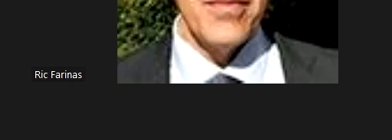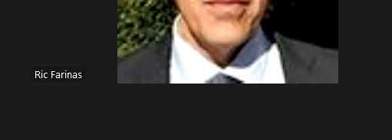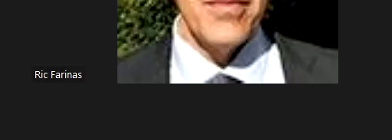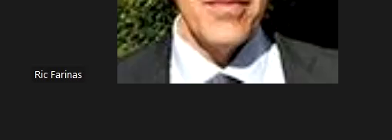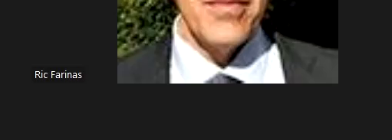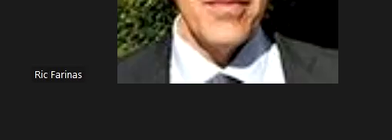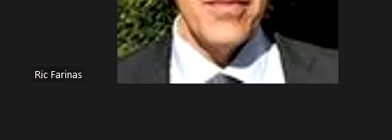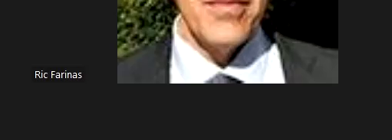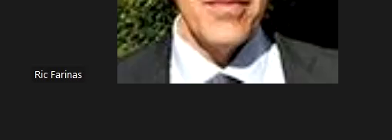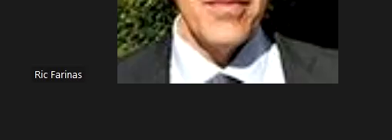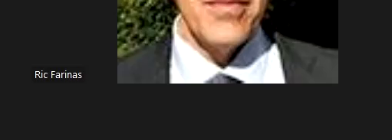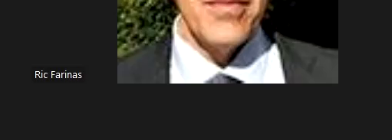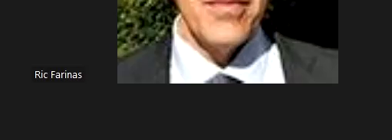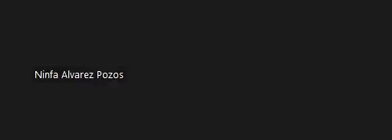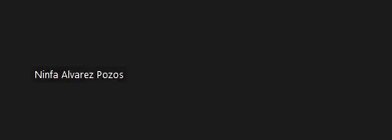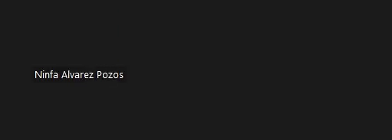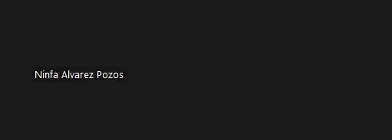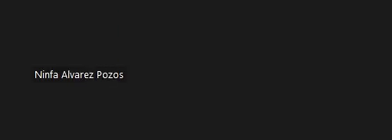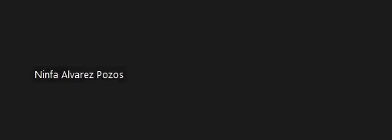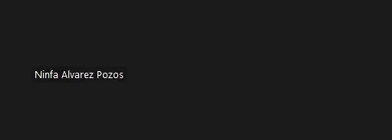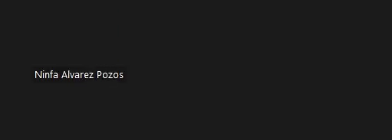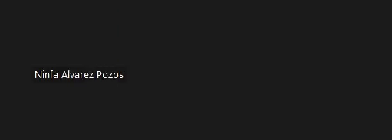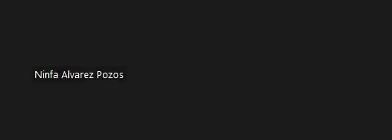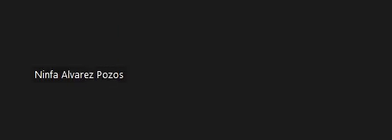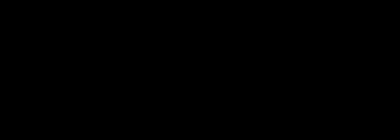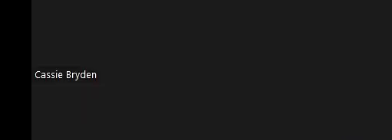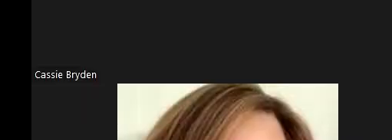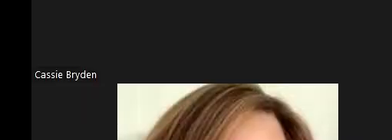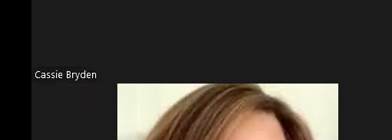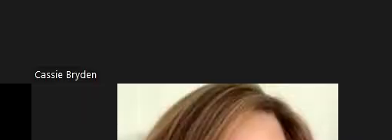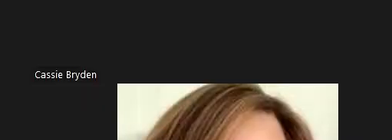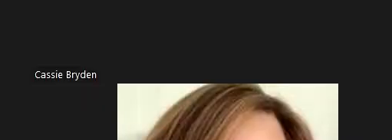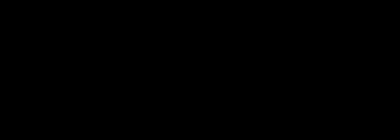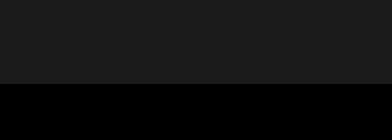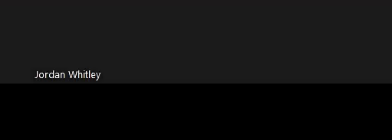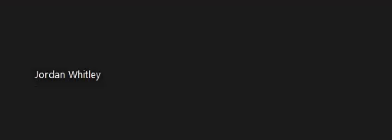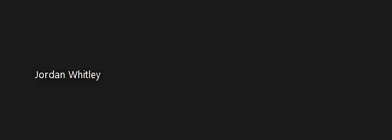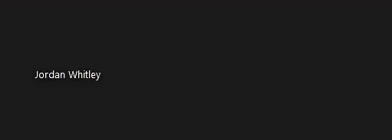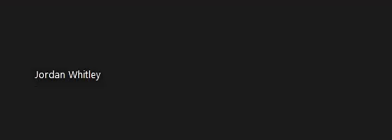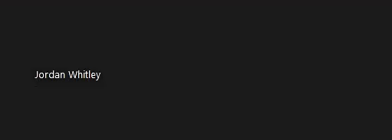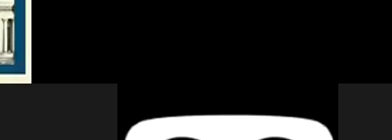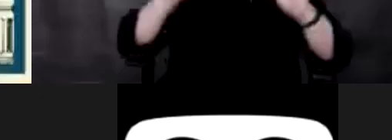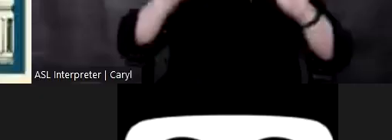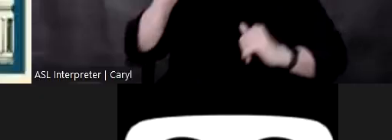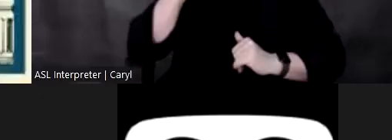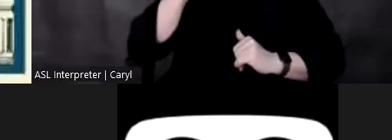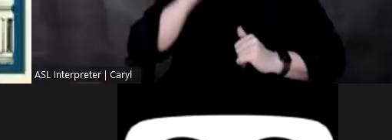And thank you all for the work that you're doing to better our communities. It's just wonderful to hear about. Thank you. Thank you.